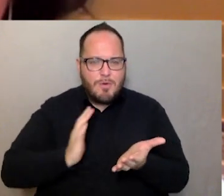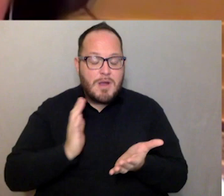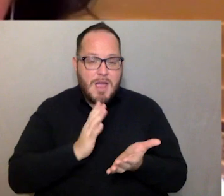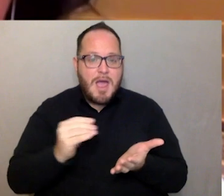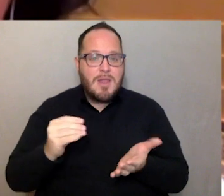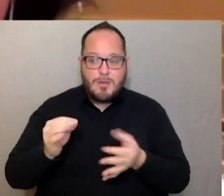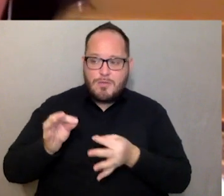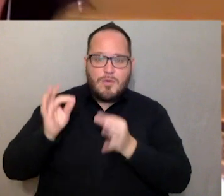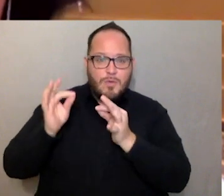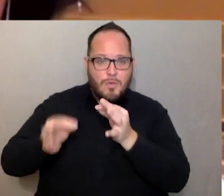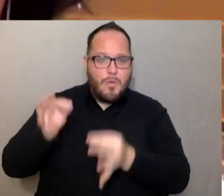THE LOWER COURTS CAME BACK WITH THE DECISION THAT YES, WE NEED